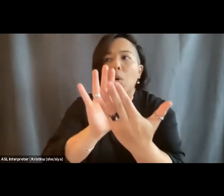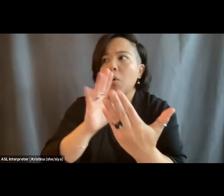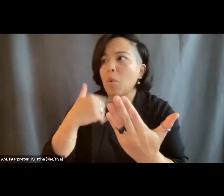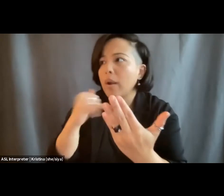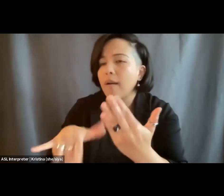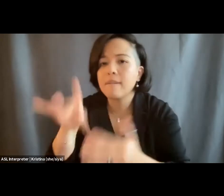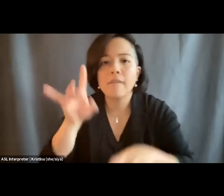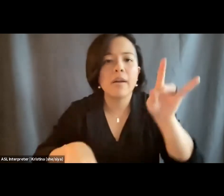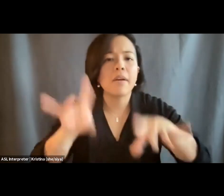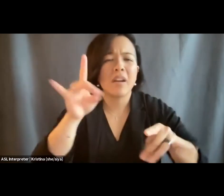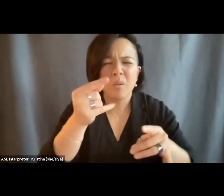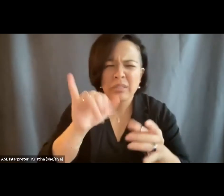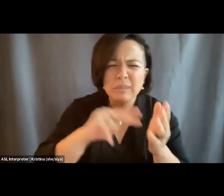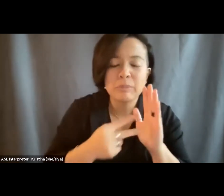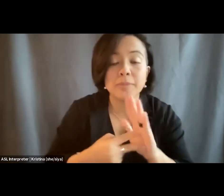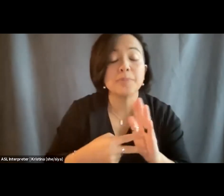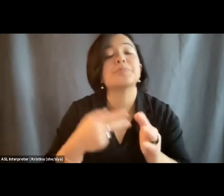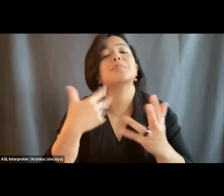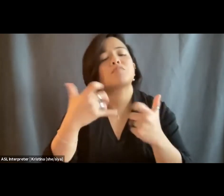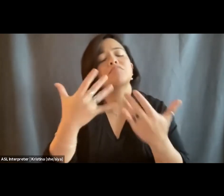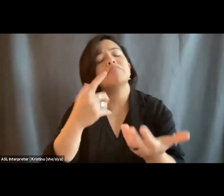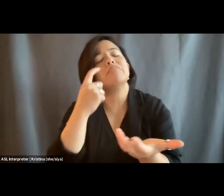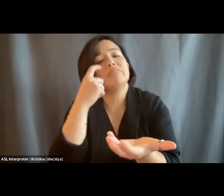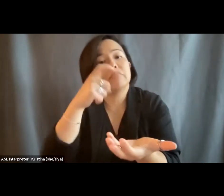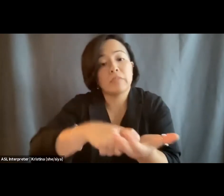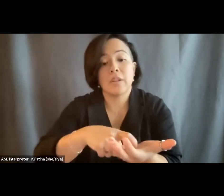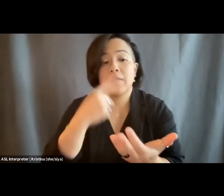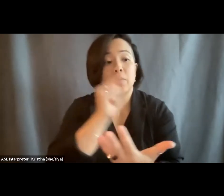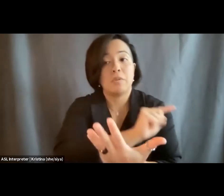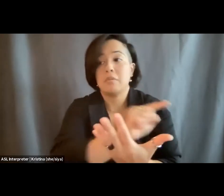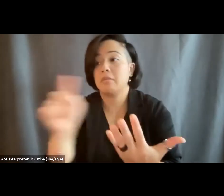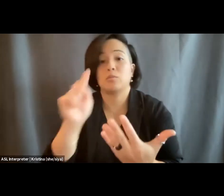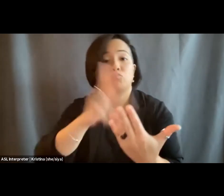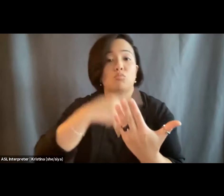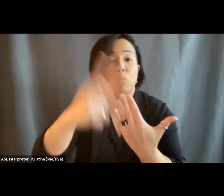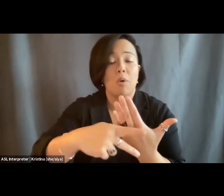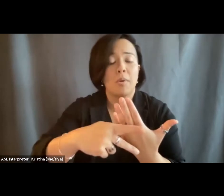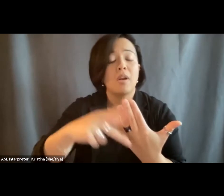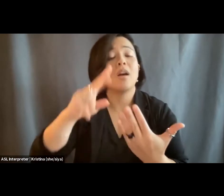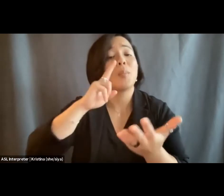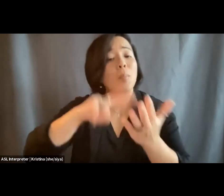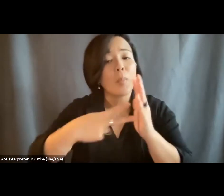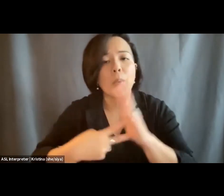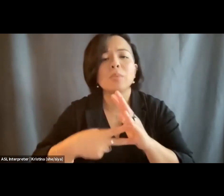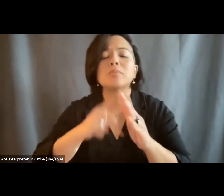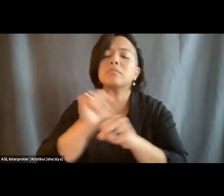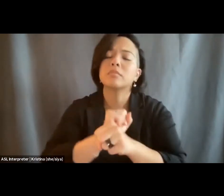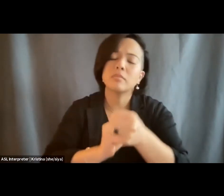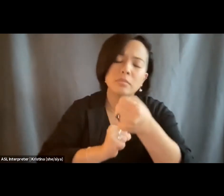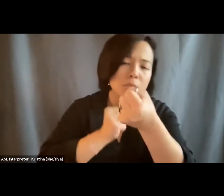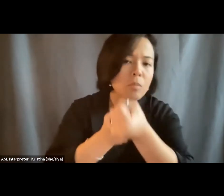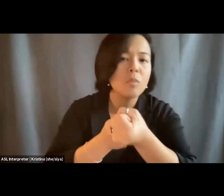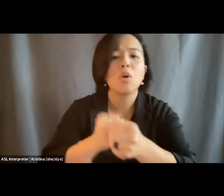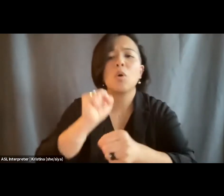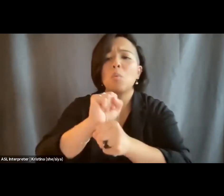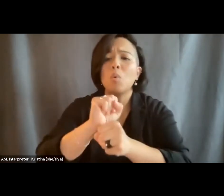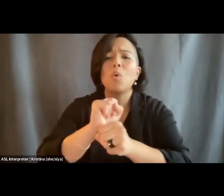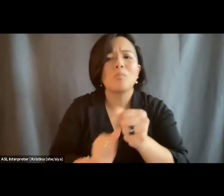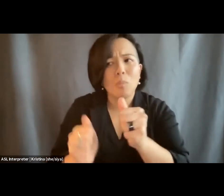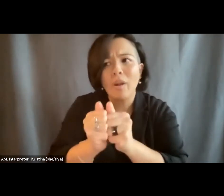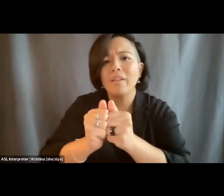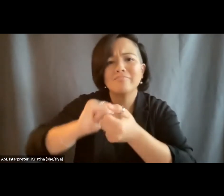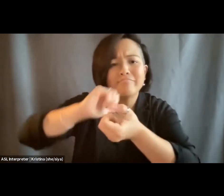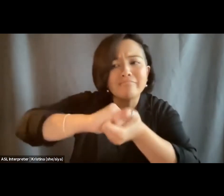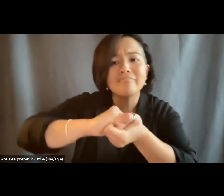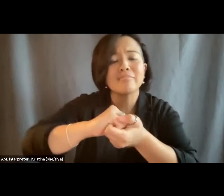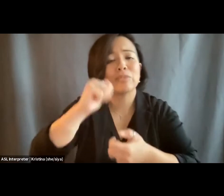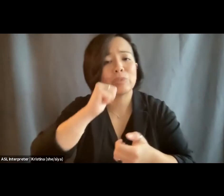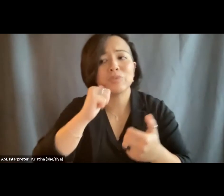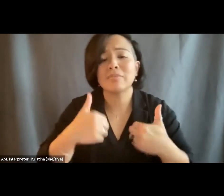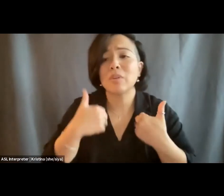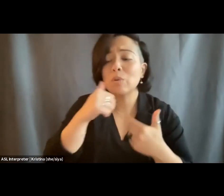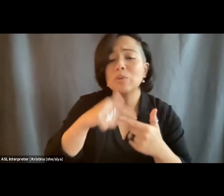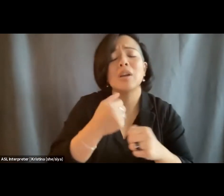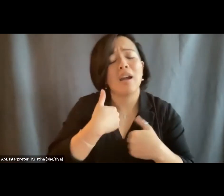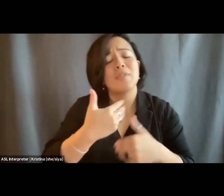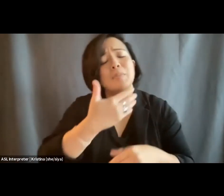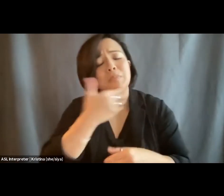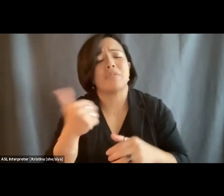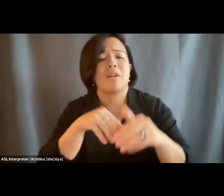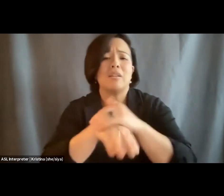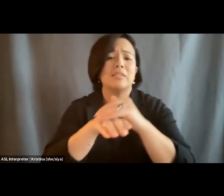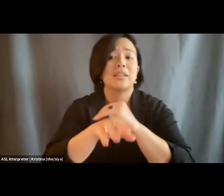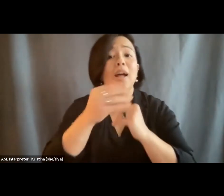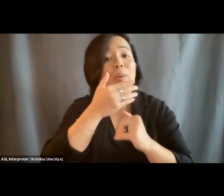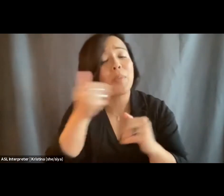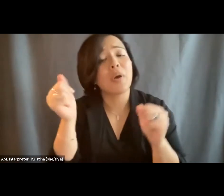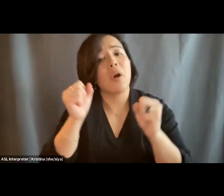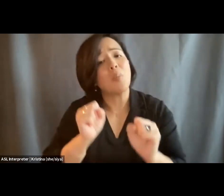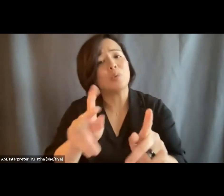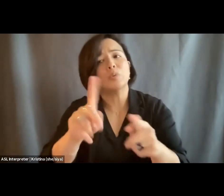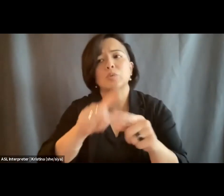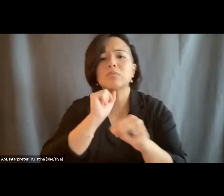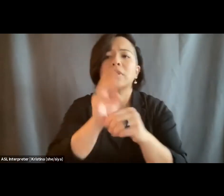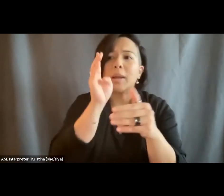probability of completing secondary education.